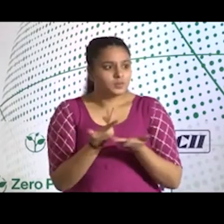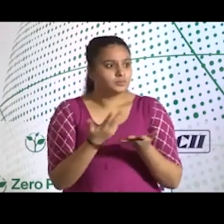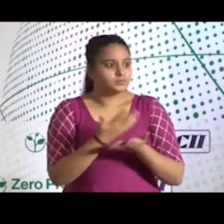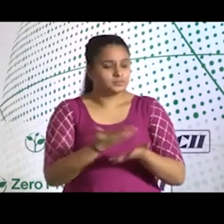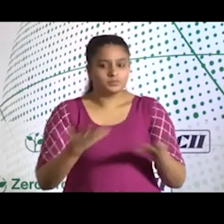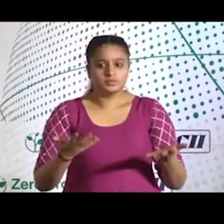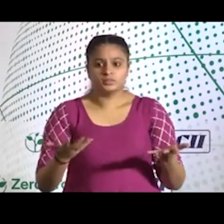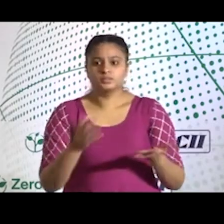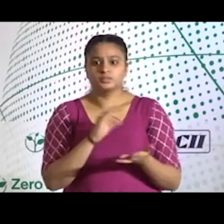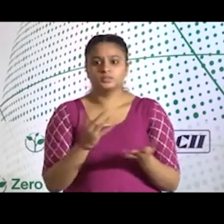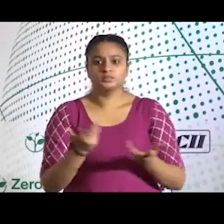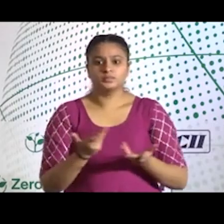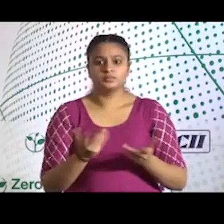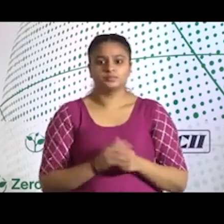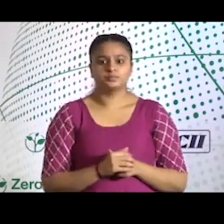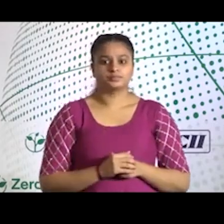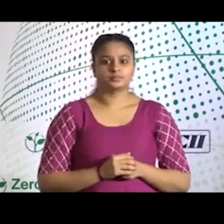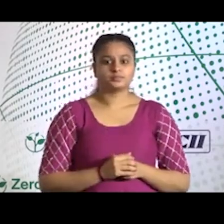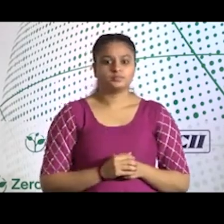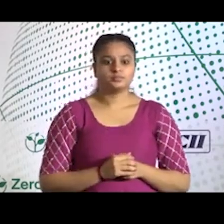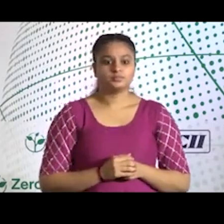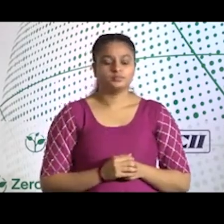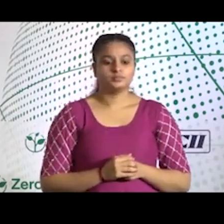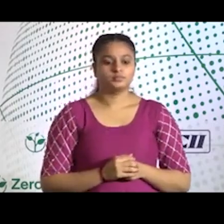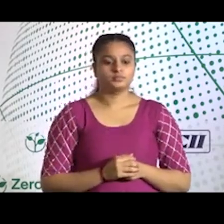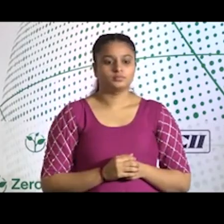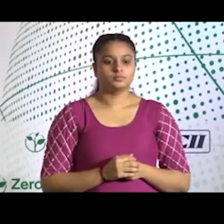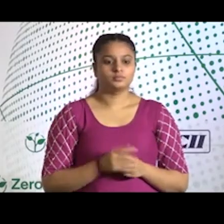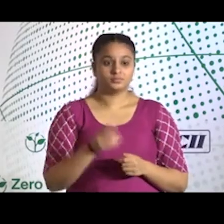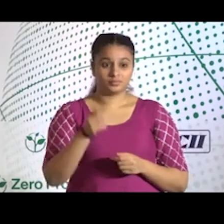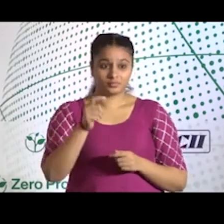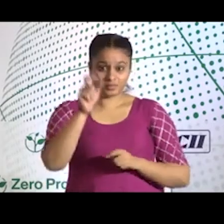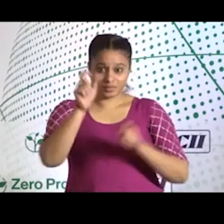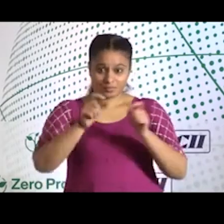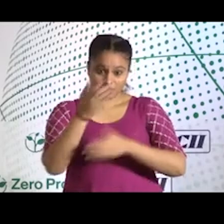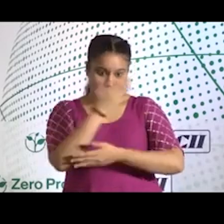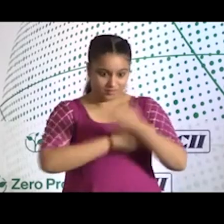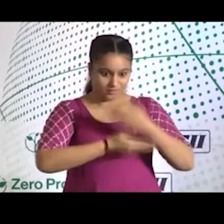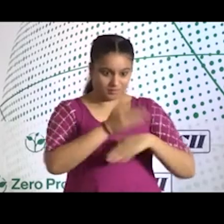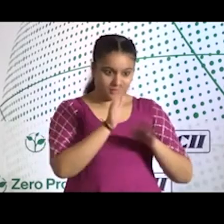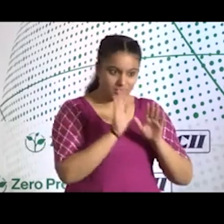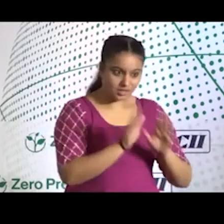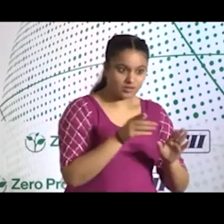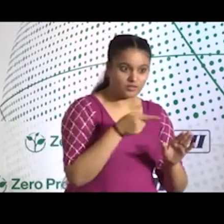writing an email or creating a document. So for people that have disabilities that might, you know,